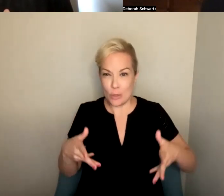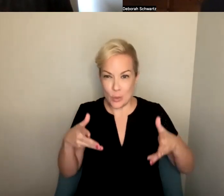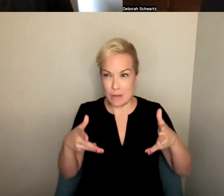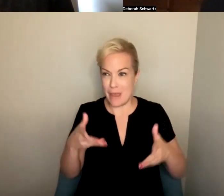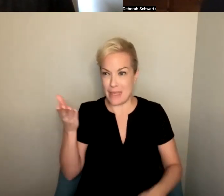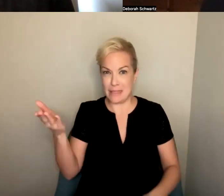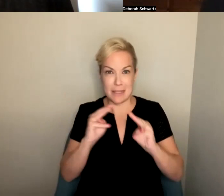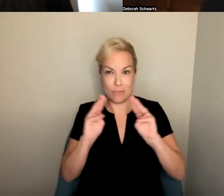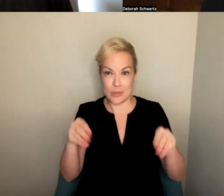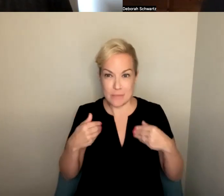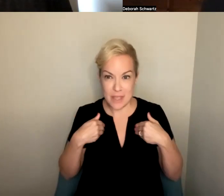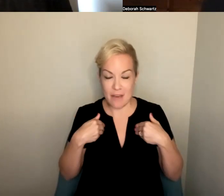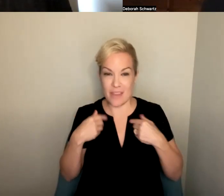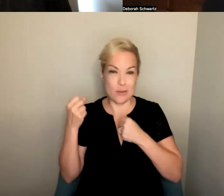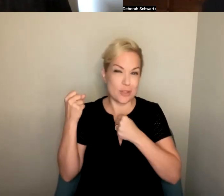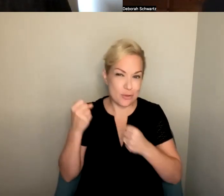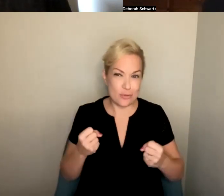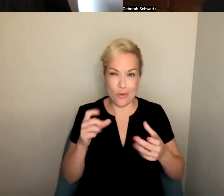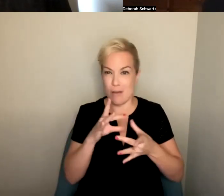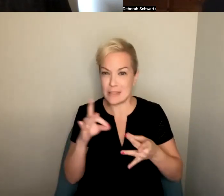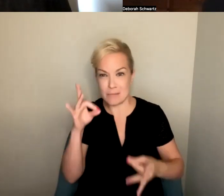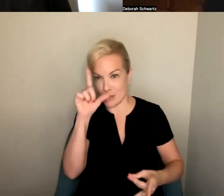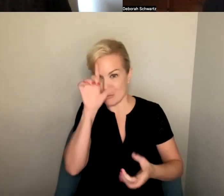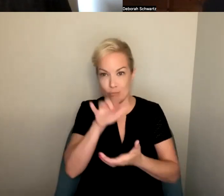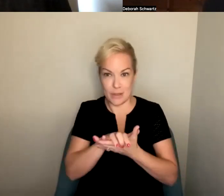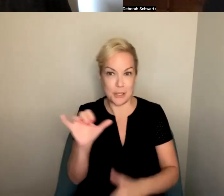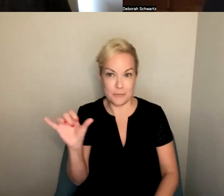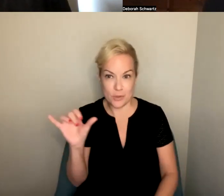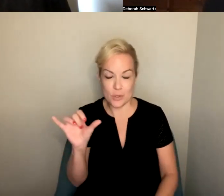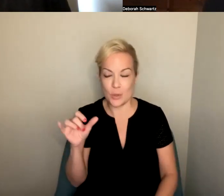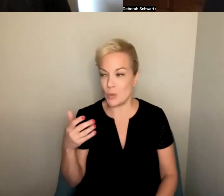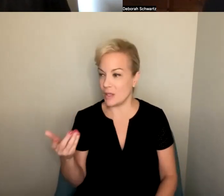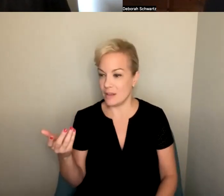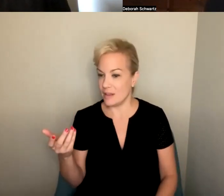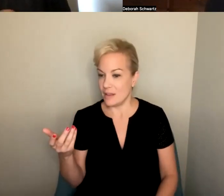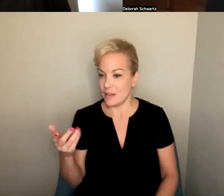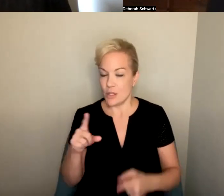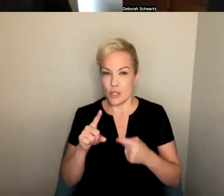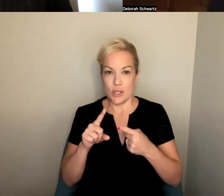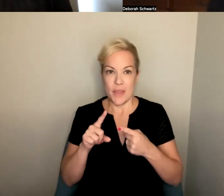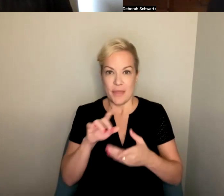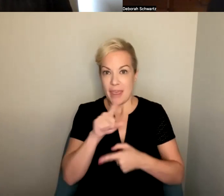there's a big strong spiritual belief that to disinter them disrupts their journey into spirit